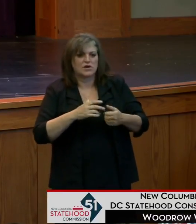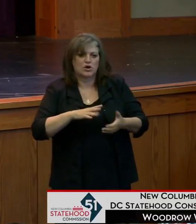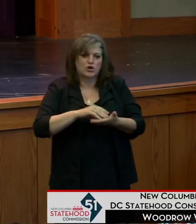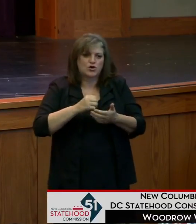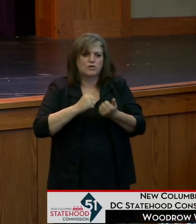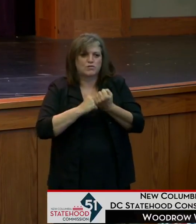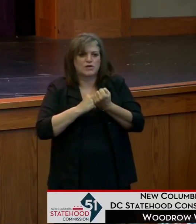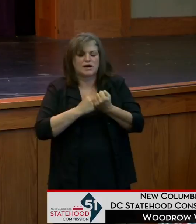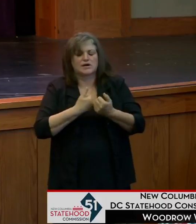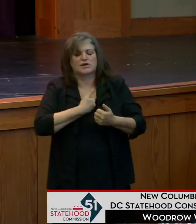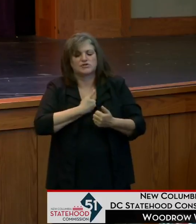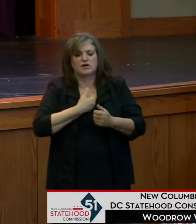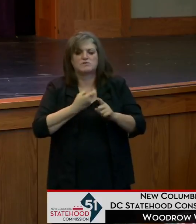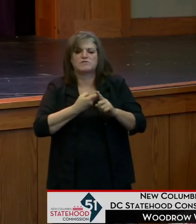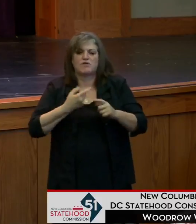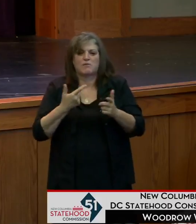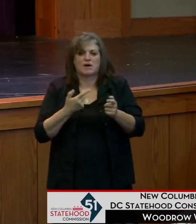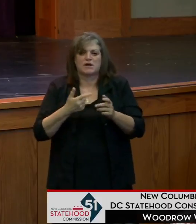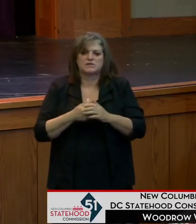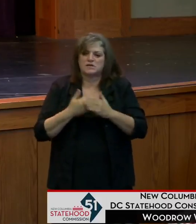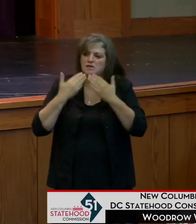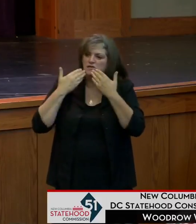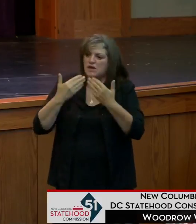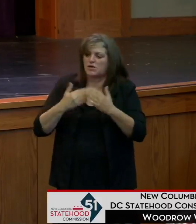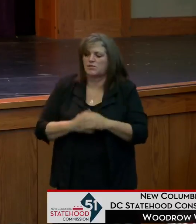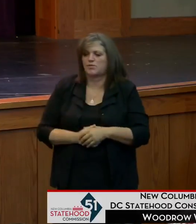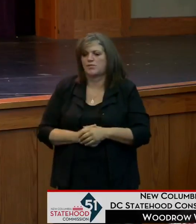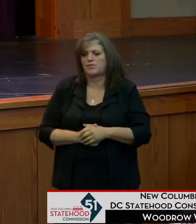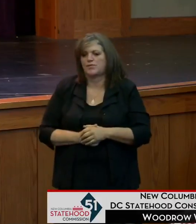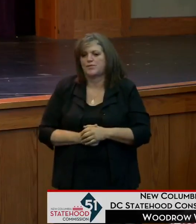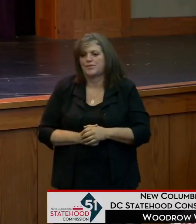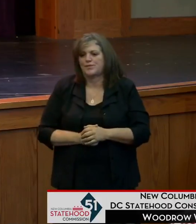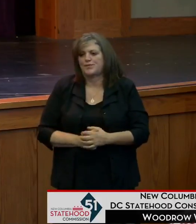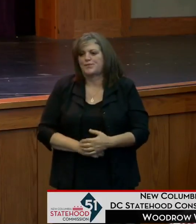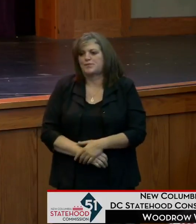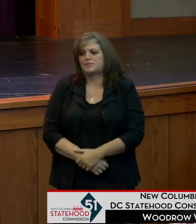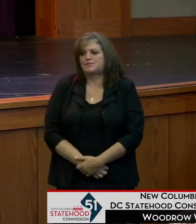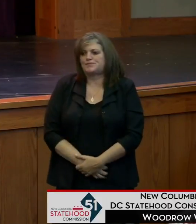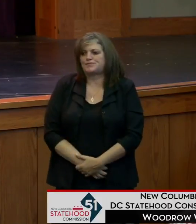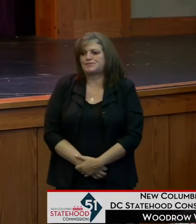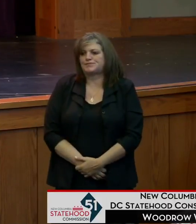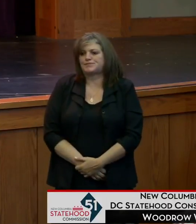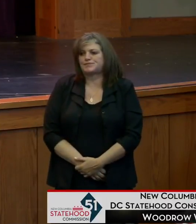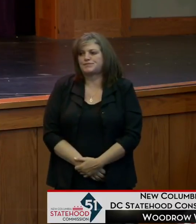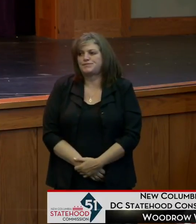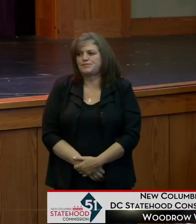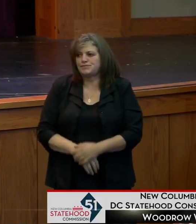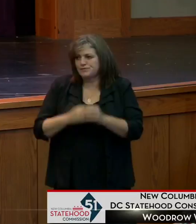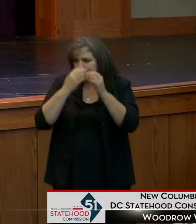FROM GUNS. THANK YOU. THANK YOU VERY MUCH.